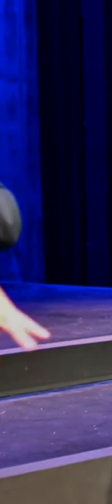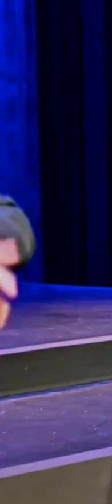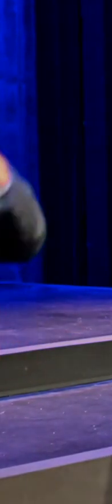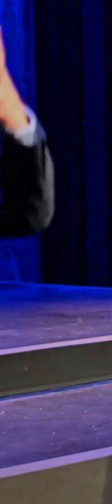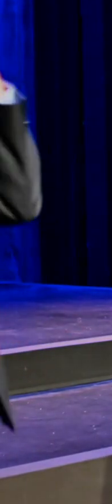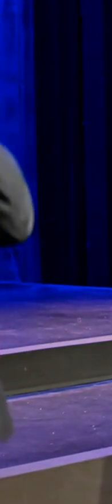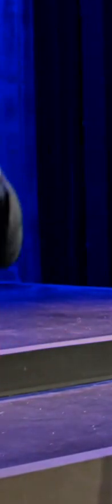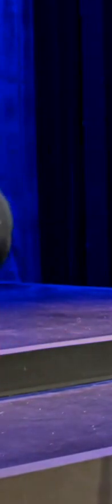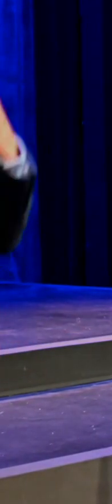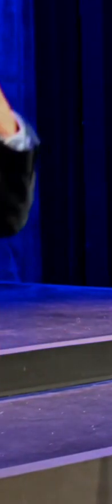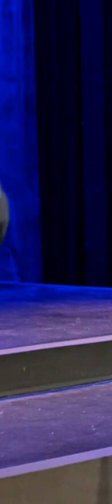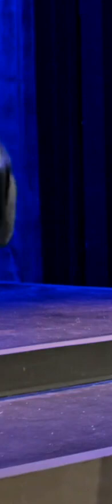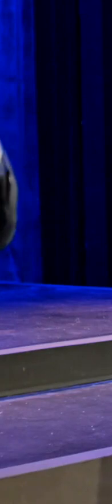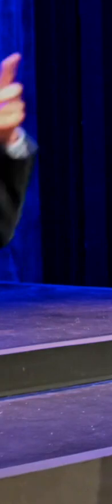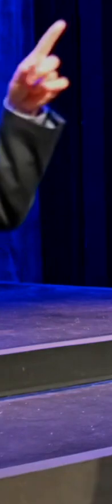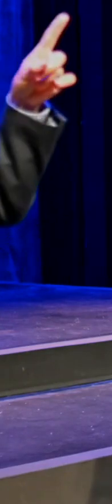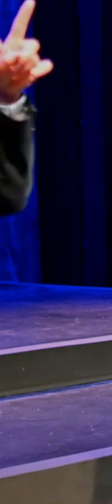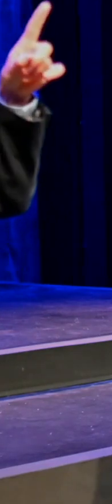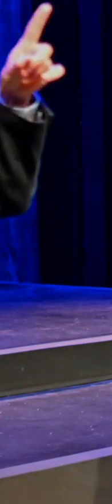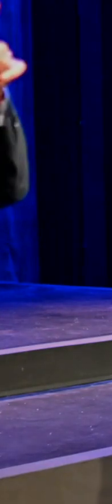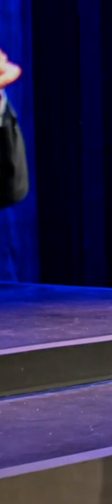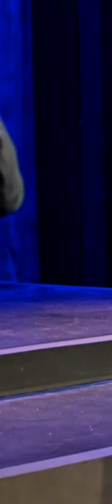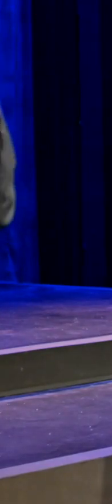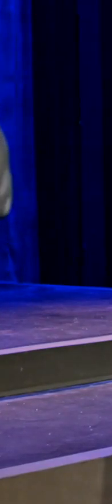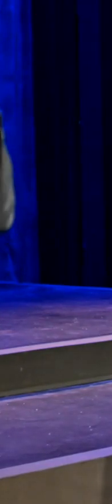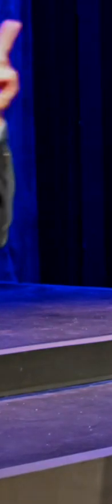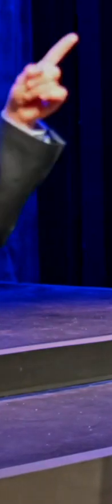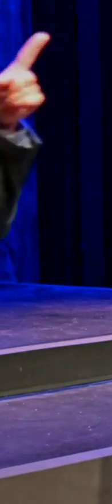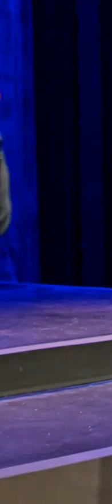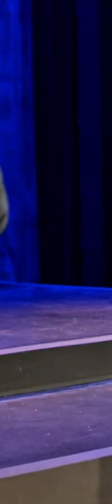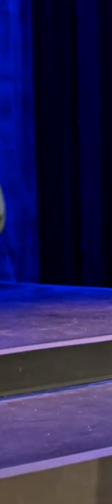place trying to figure out what am I doing the last thing I remember I was driving a